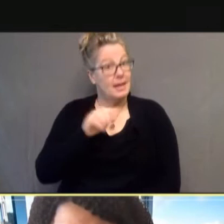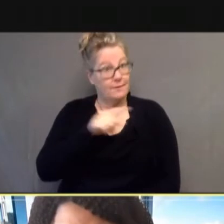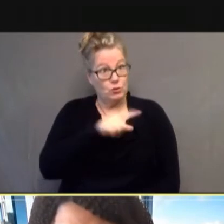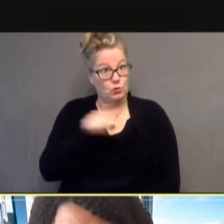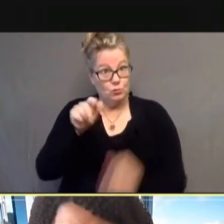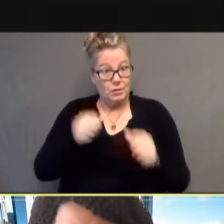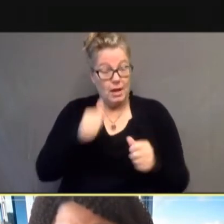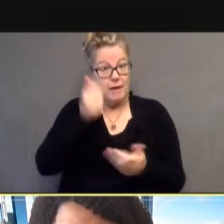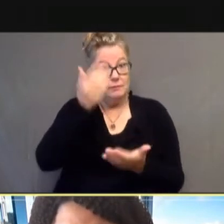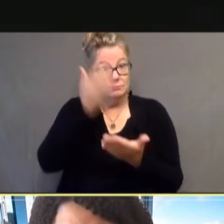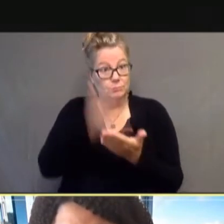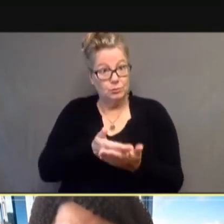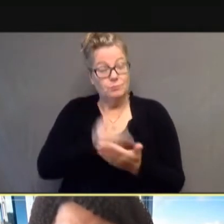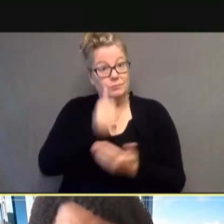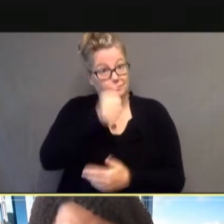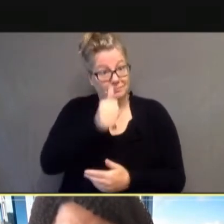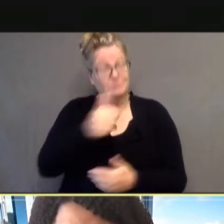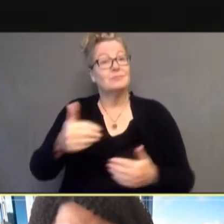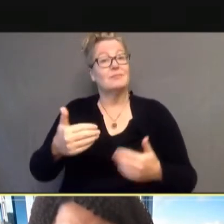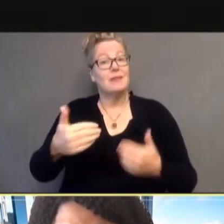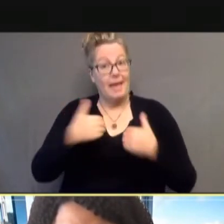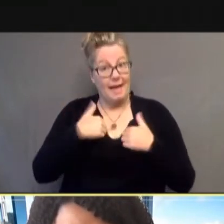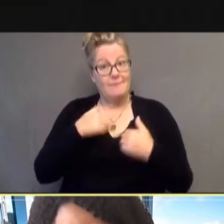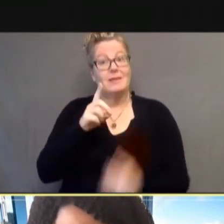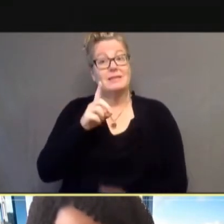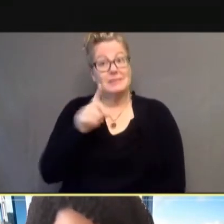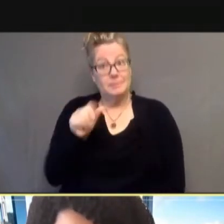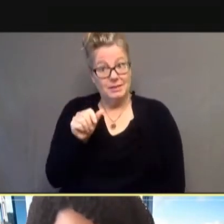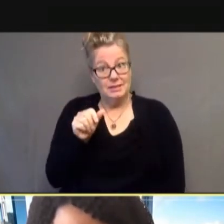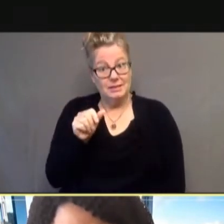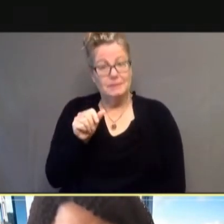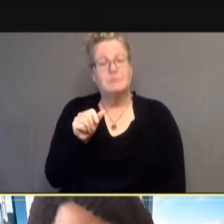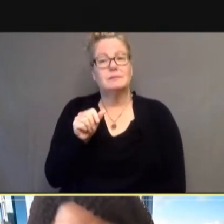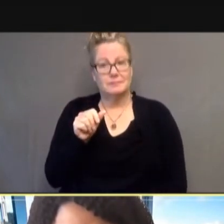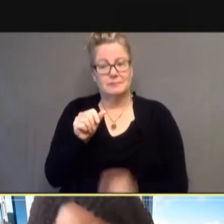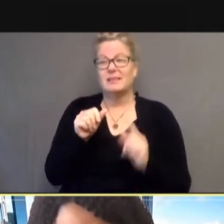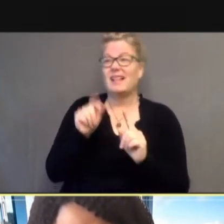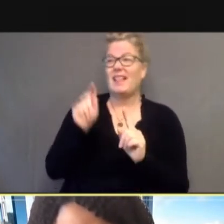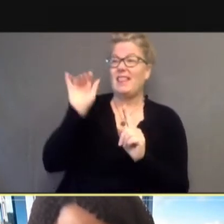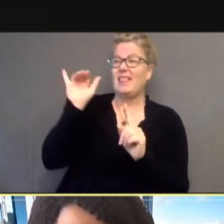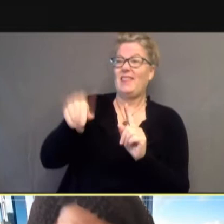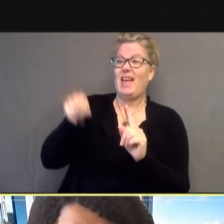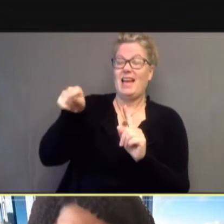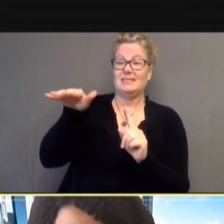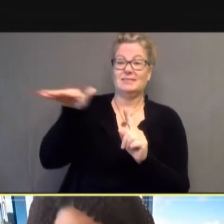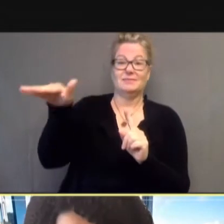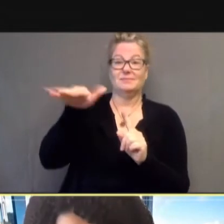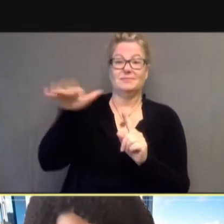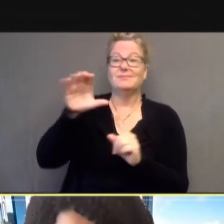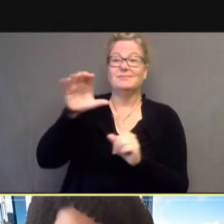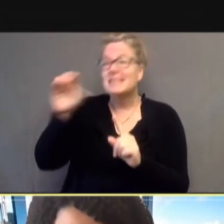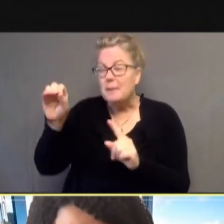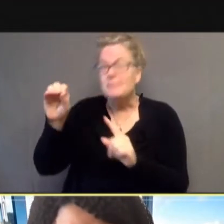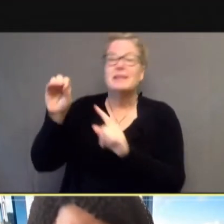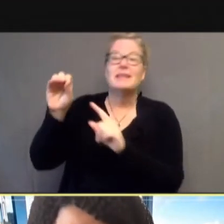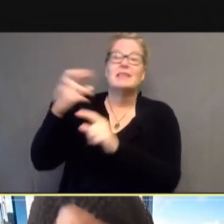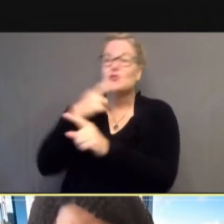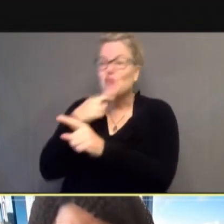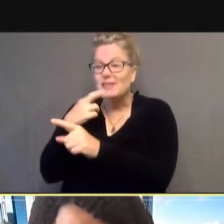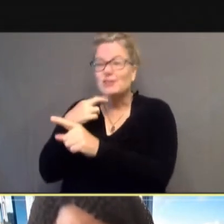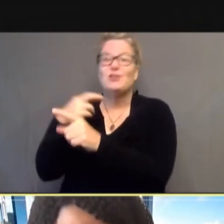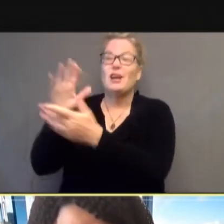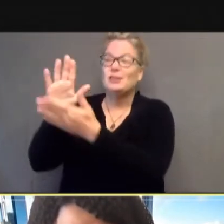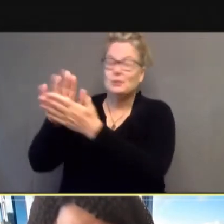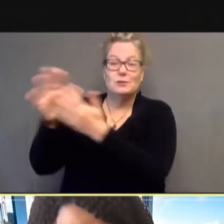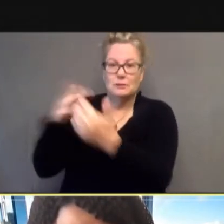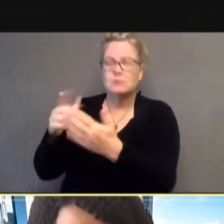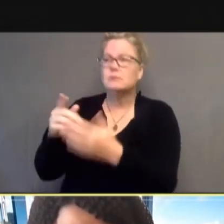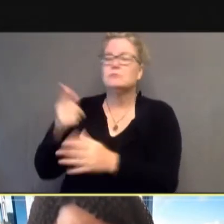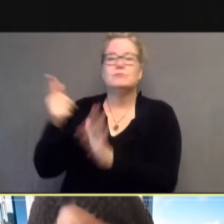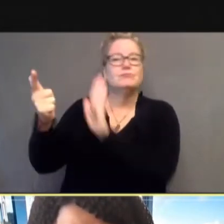then that covered entity is prohibited from discriminating, right? Discriminating includes